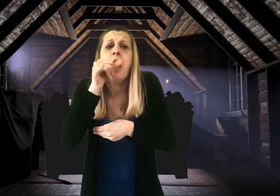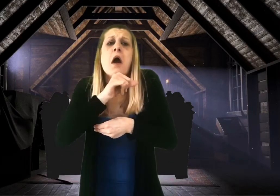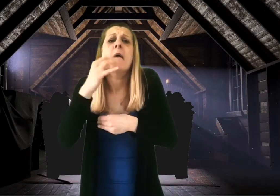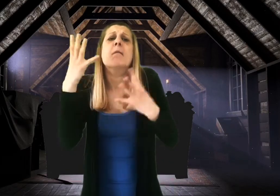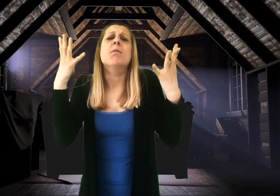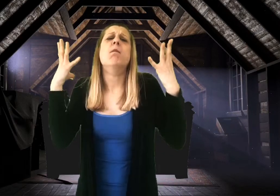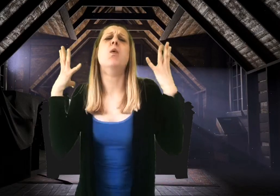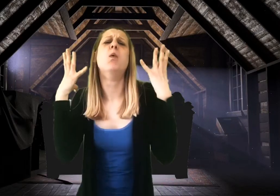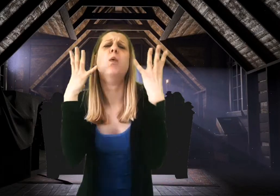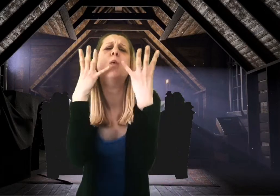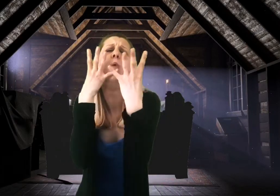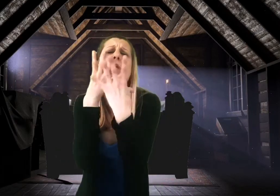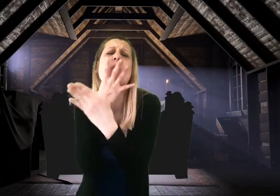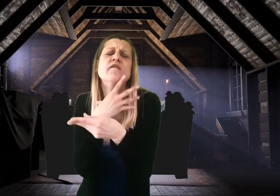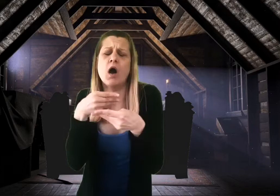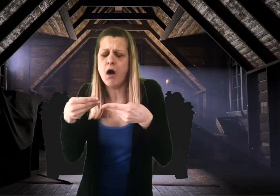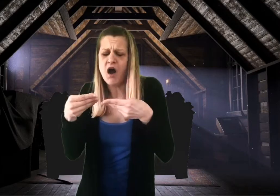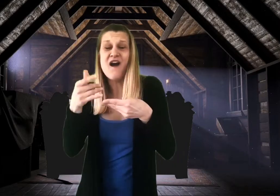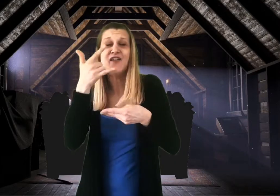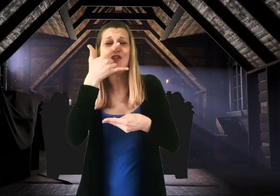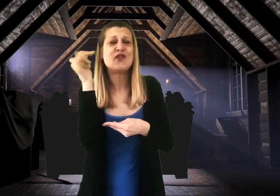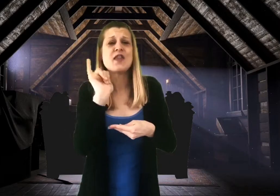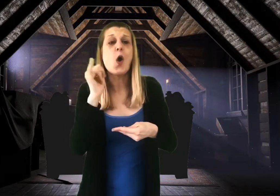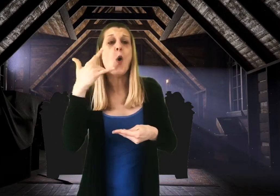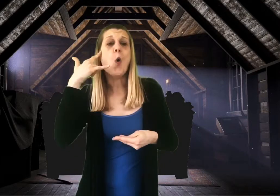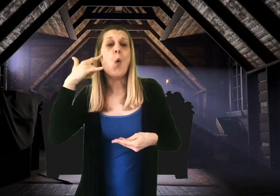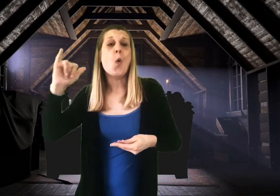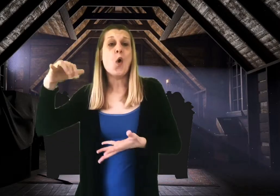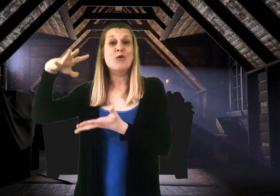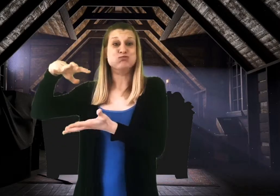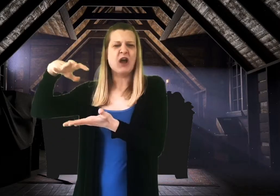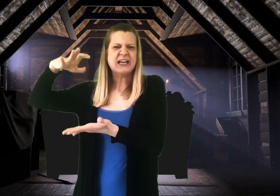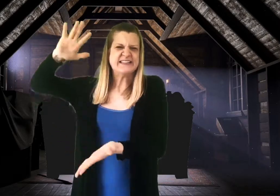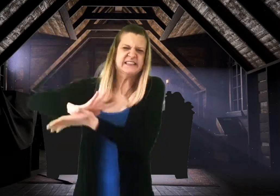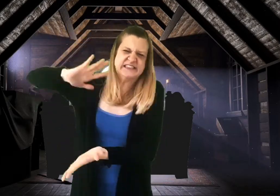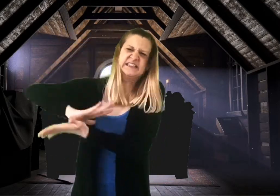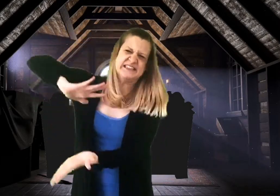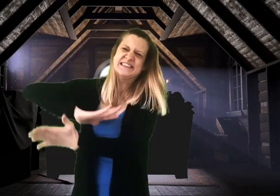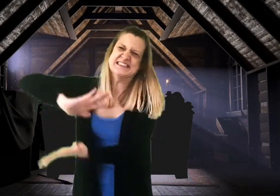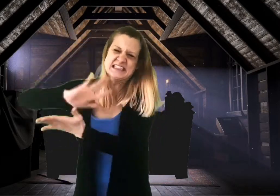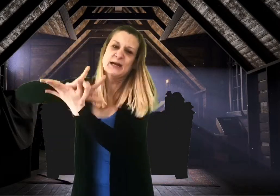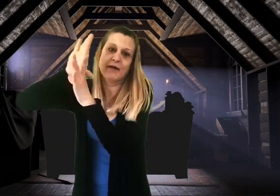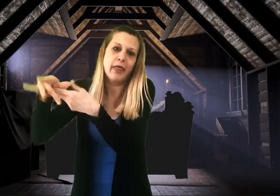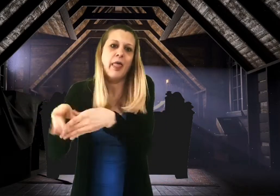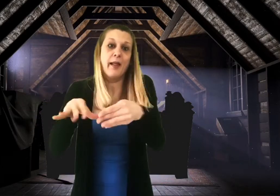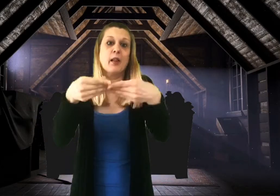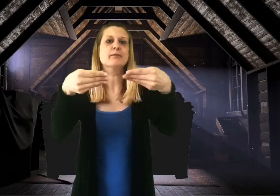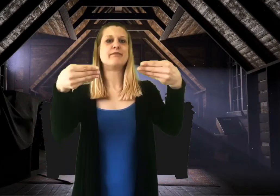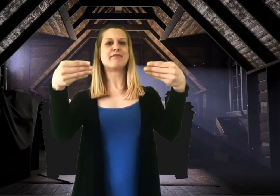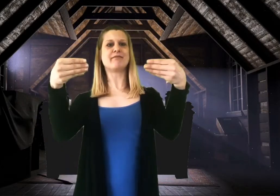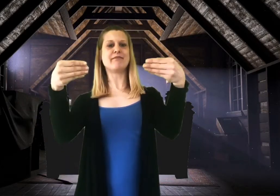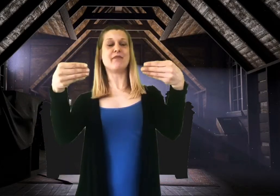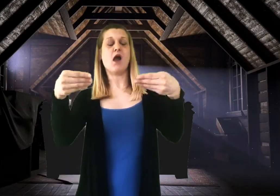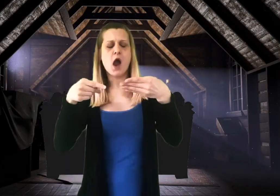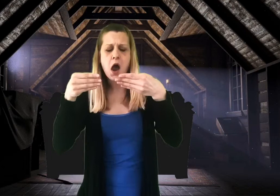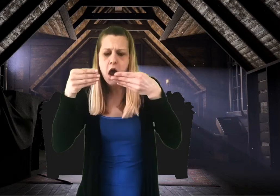"It was a very beautiful thing, this Golden Ticket, having been made, so it seemed, from a sheet of pure gold hammered out almost to the thinness of paper.